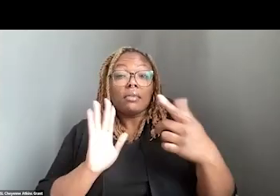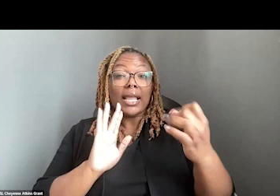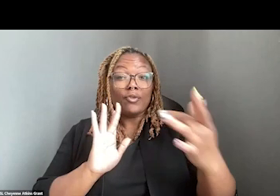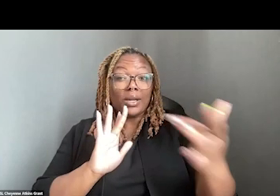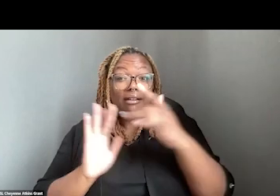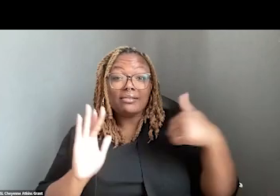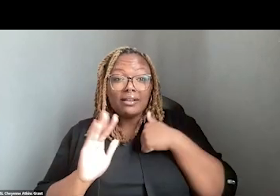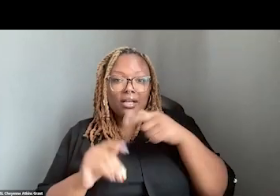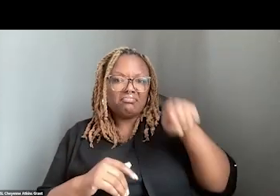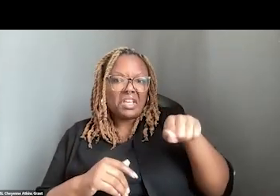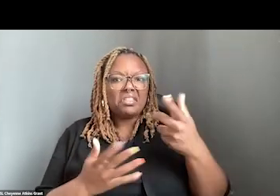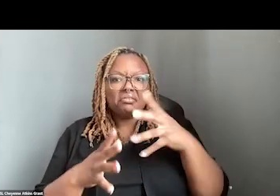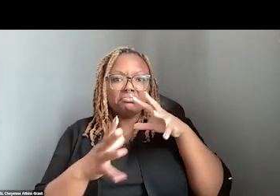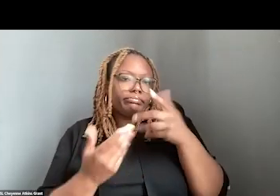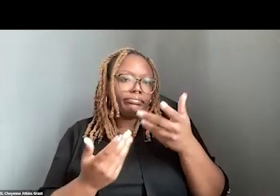out to one of us after the conference.